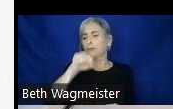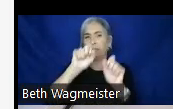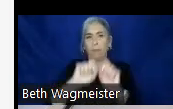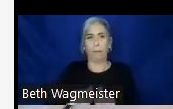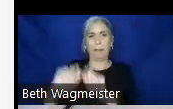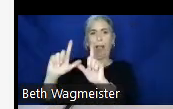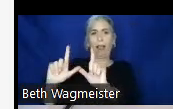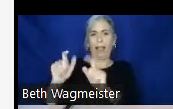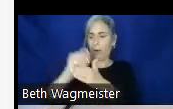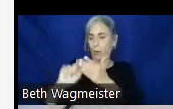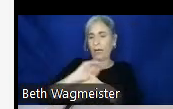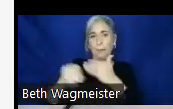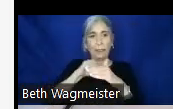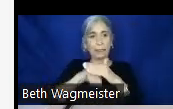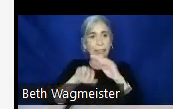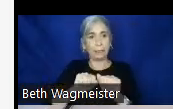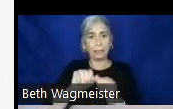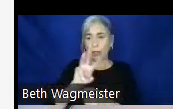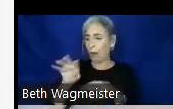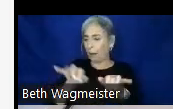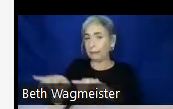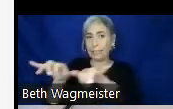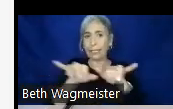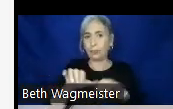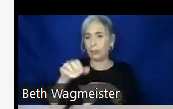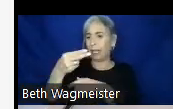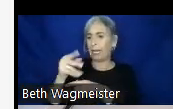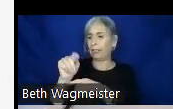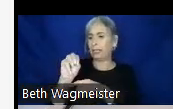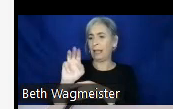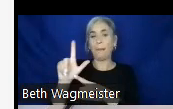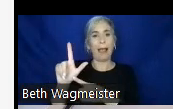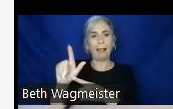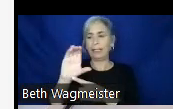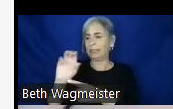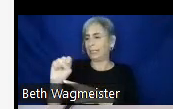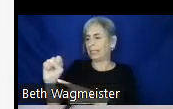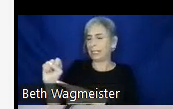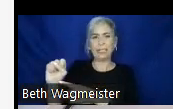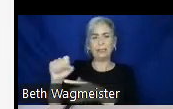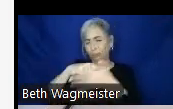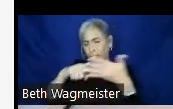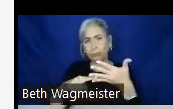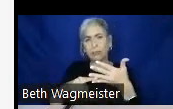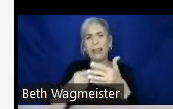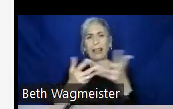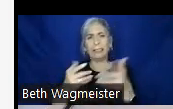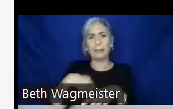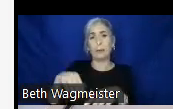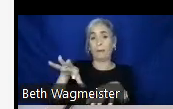accessibility, web standards, HTML, CSS, and lots of things on the blog. That is at Hidde.blog. I